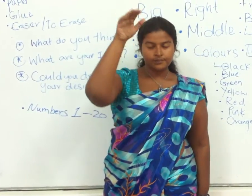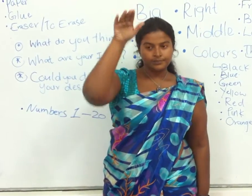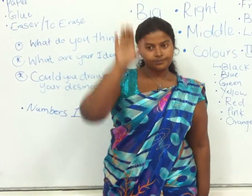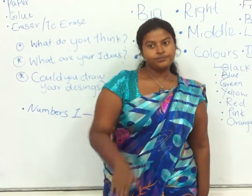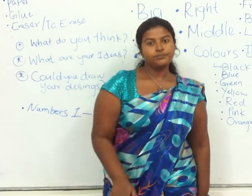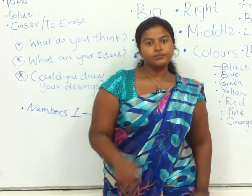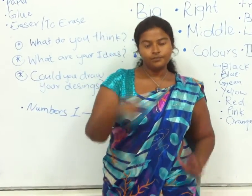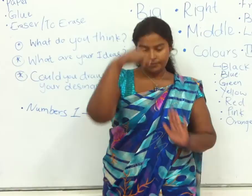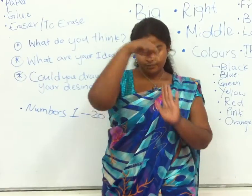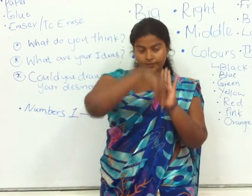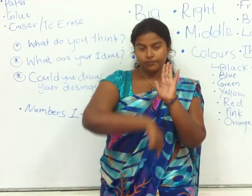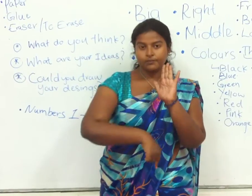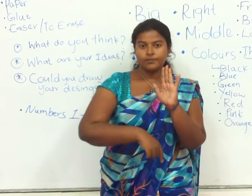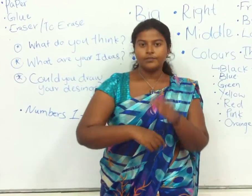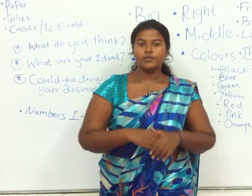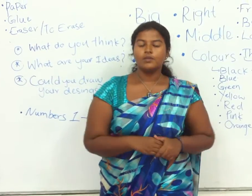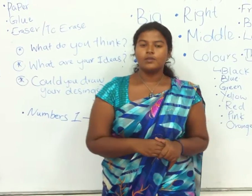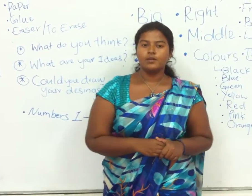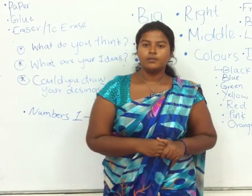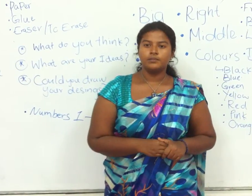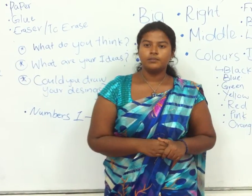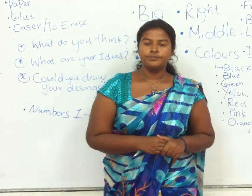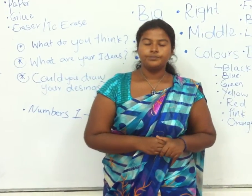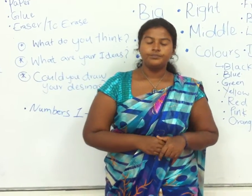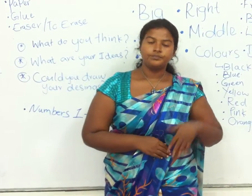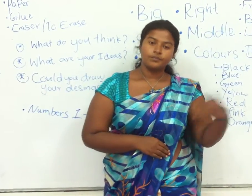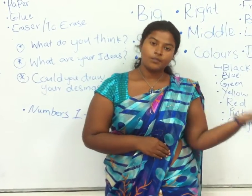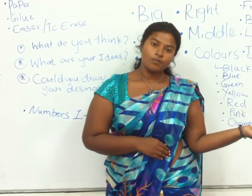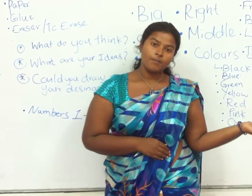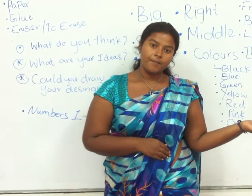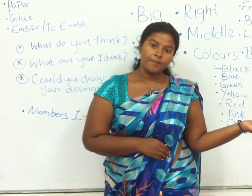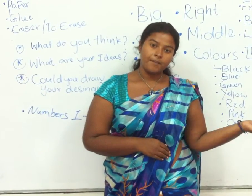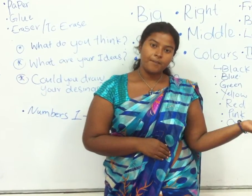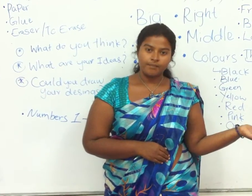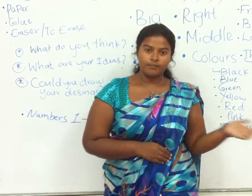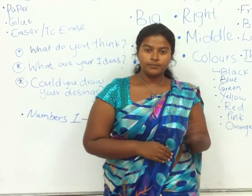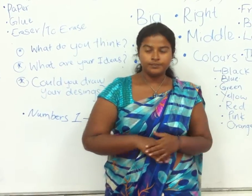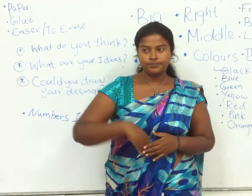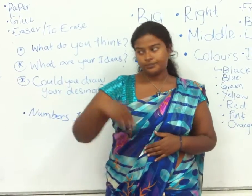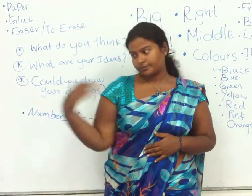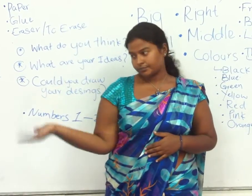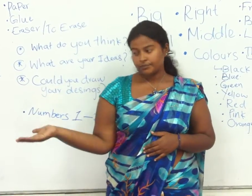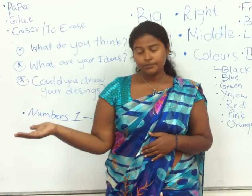down left right